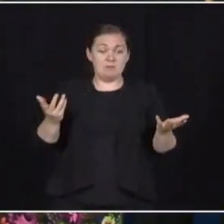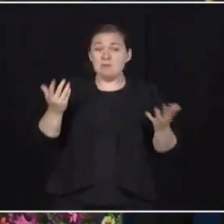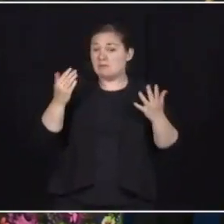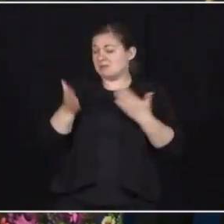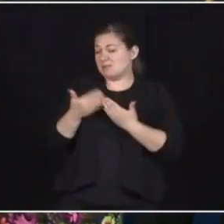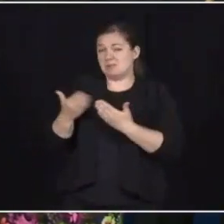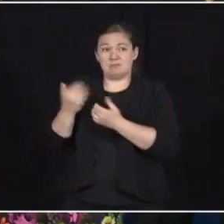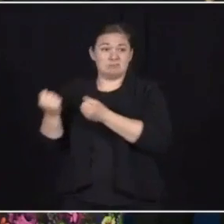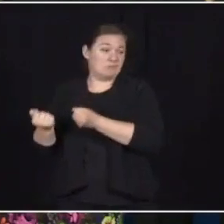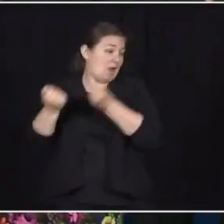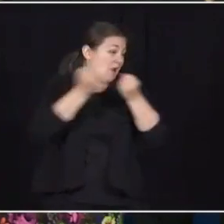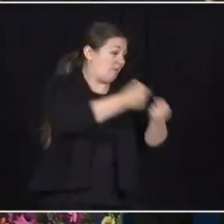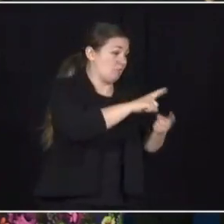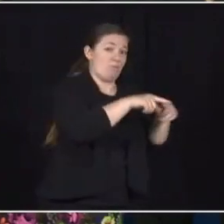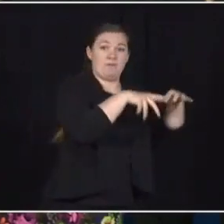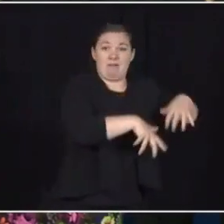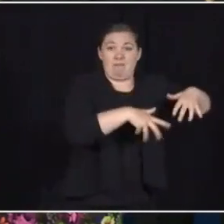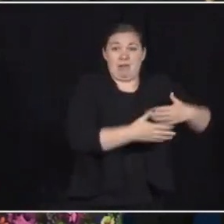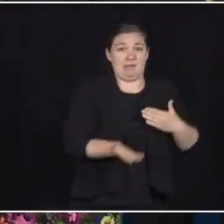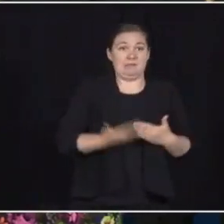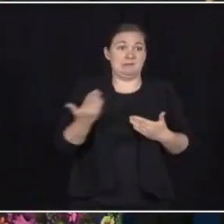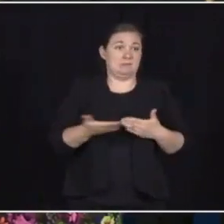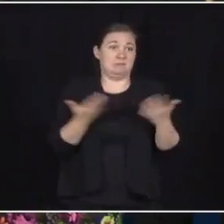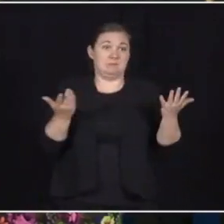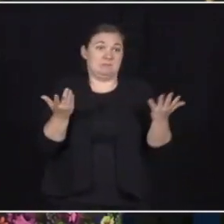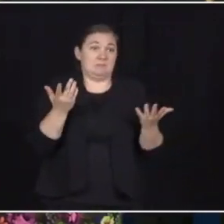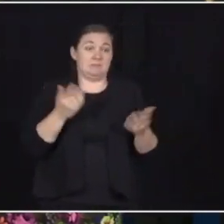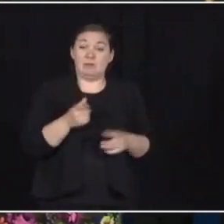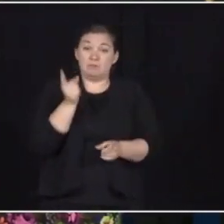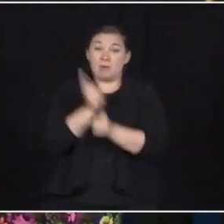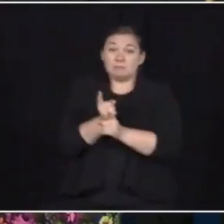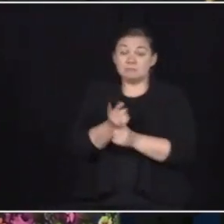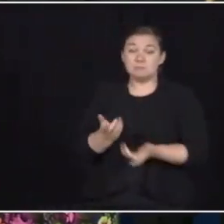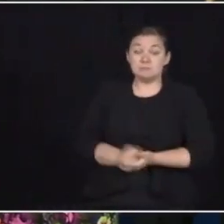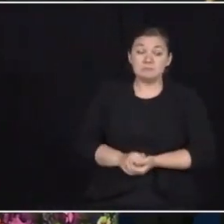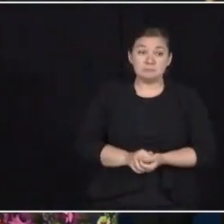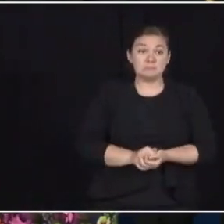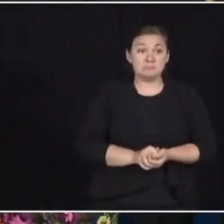Somebody from peels we go down to Niagara. I don't disagree. You are 100% right.